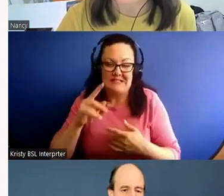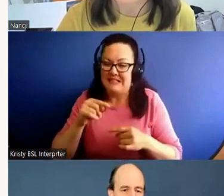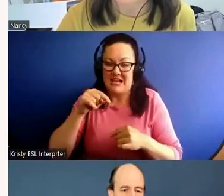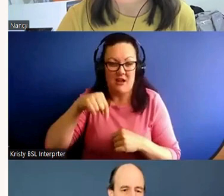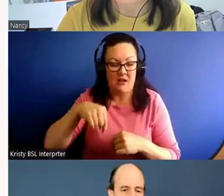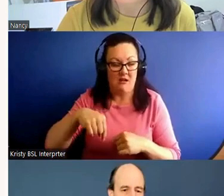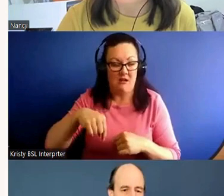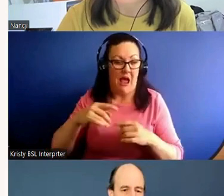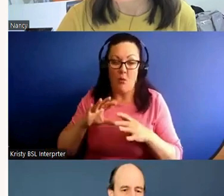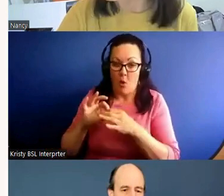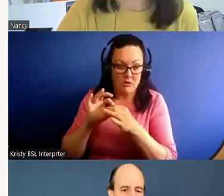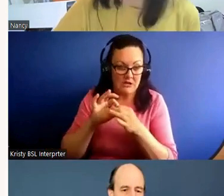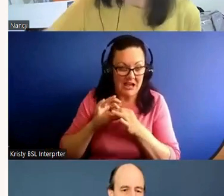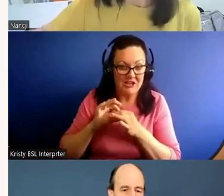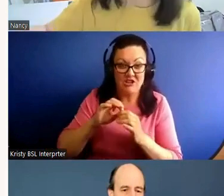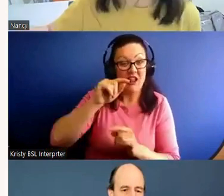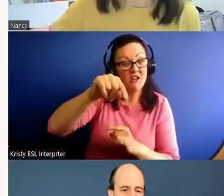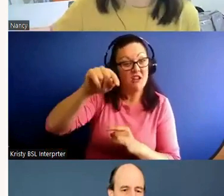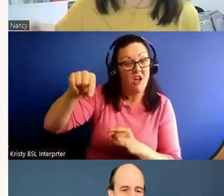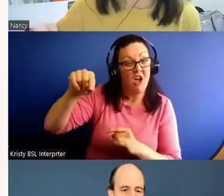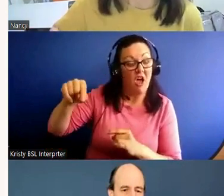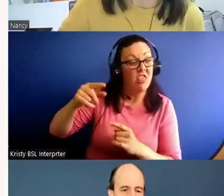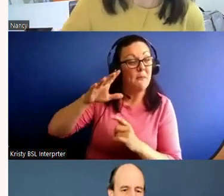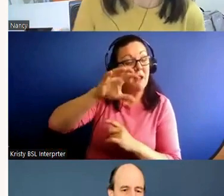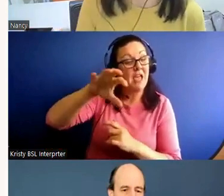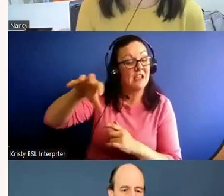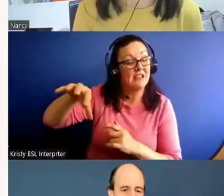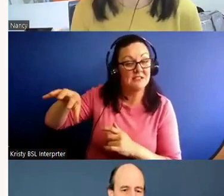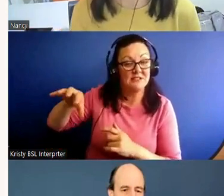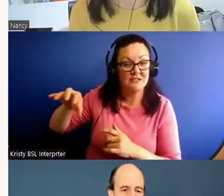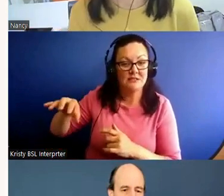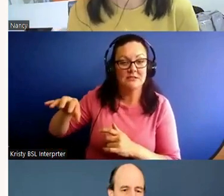past, and also in other spaces and places, people are also